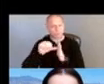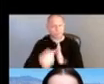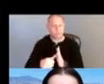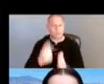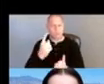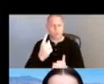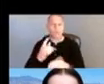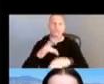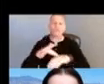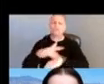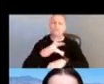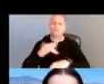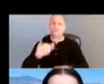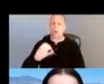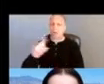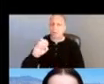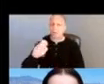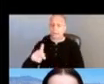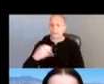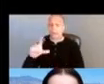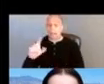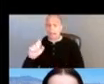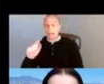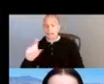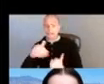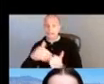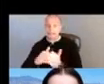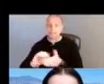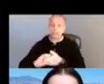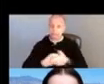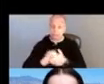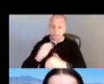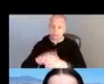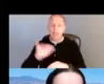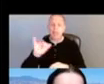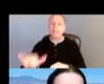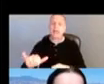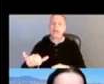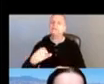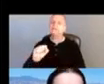LEAD Center collaborated on. This is the secure your financial future. A financial tool kit.